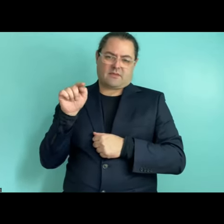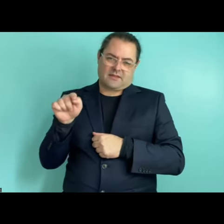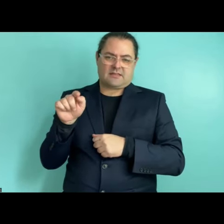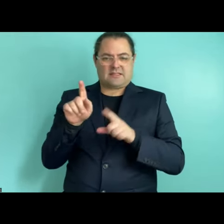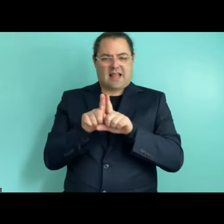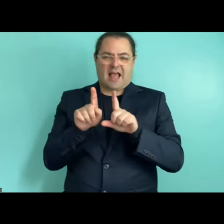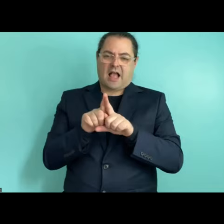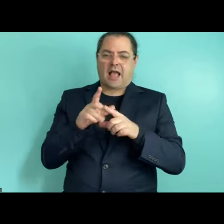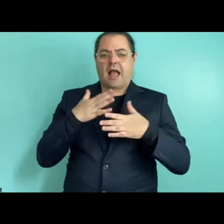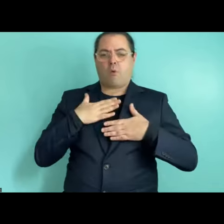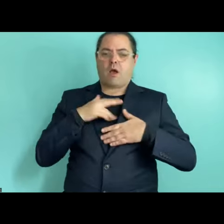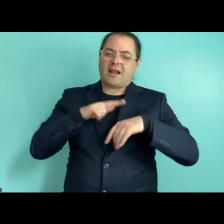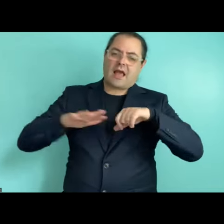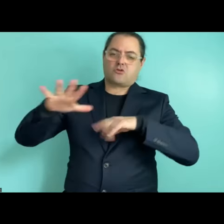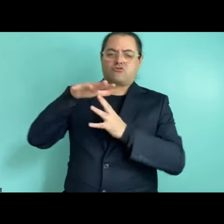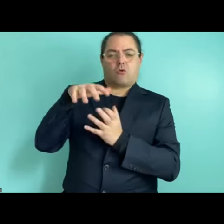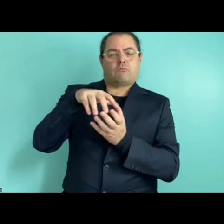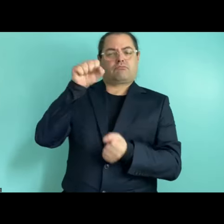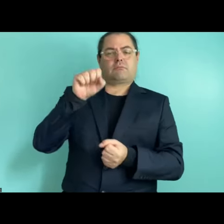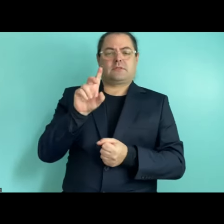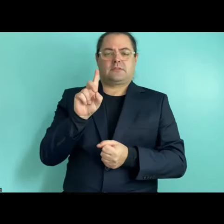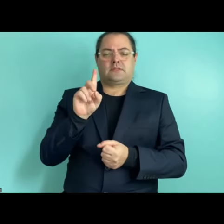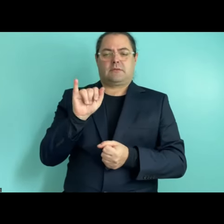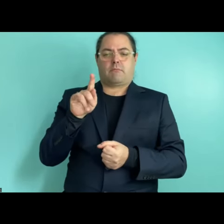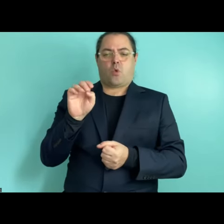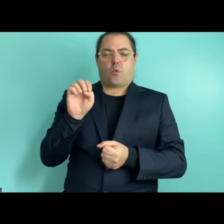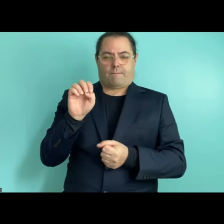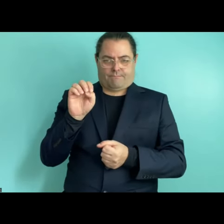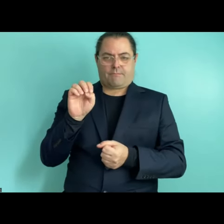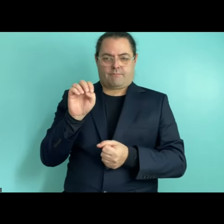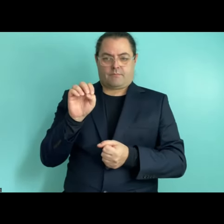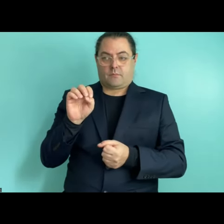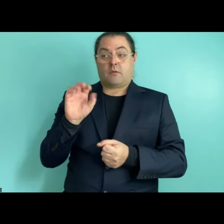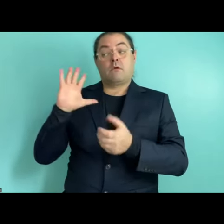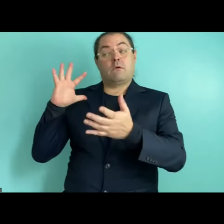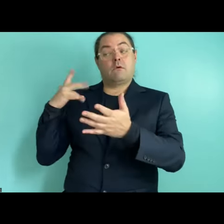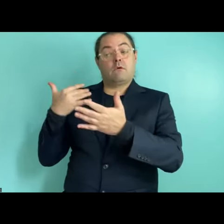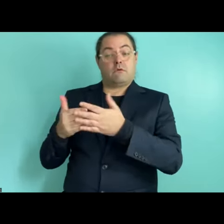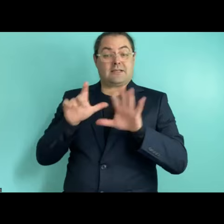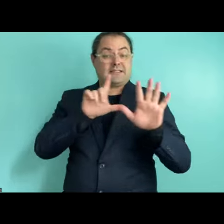14:19:26 And to date we've actually trained 77 cadets. And we have a current cohort of